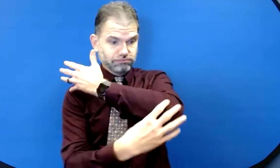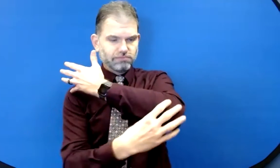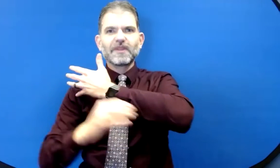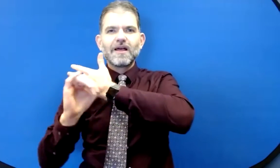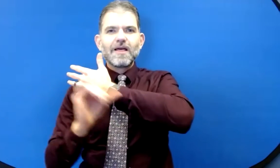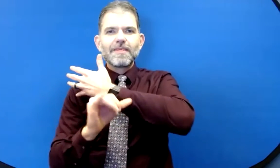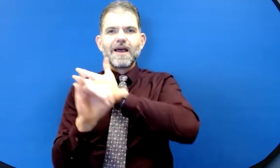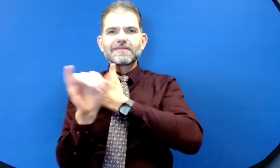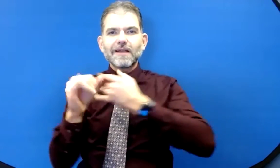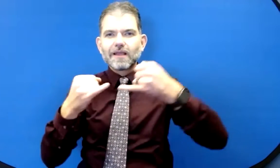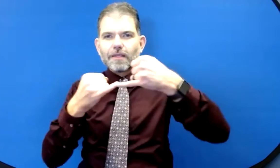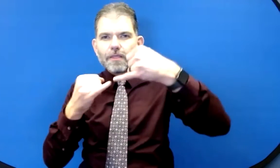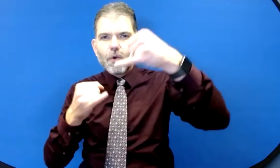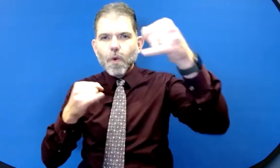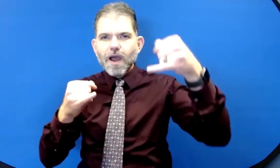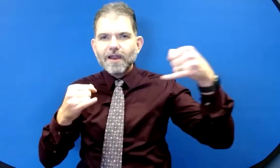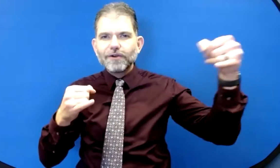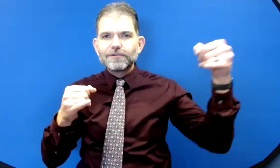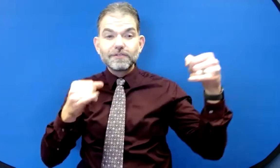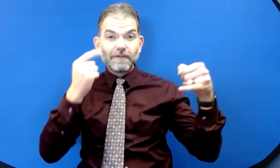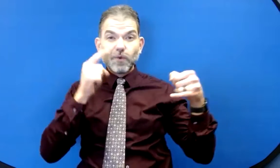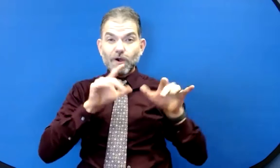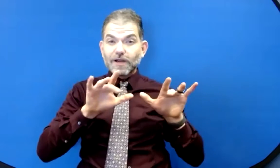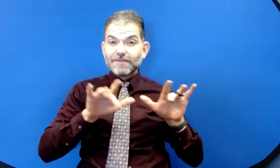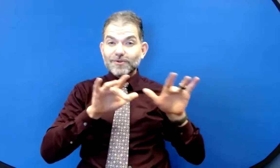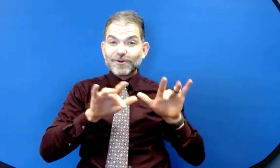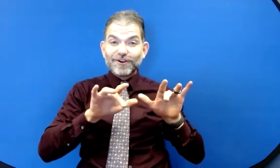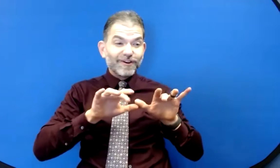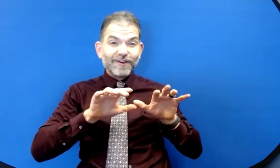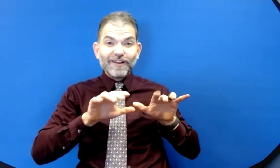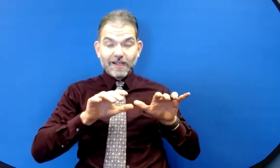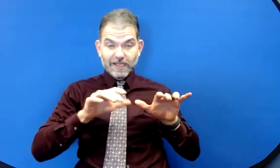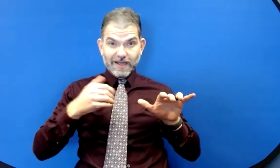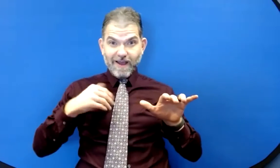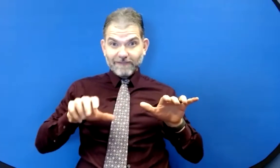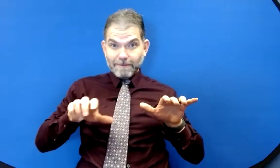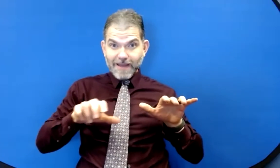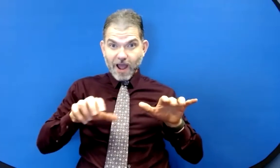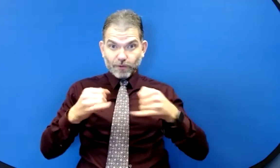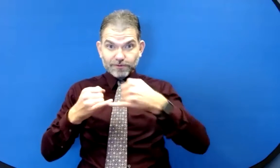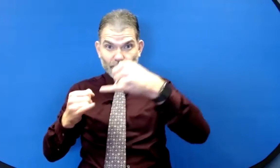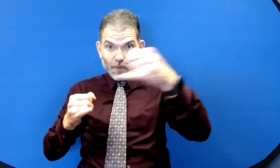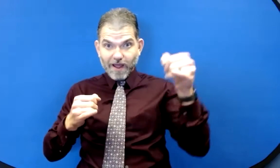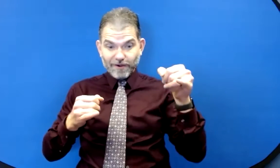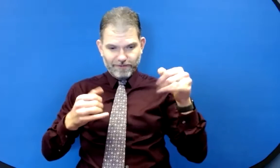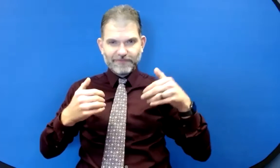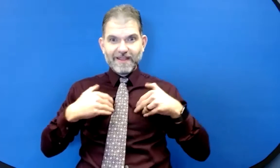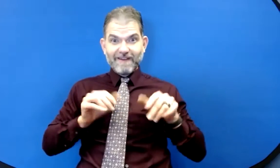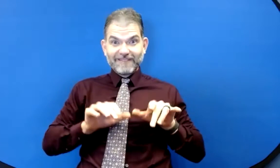ASL Interpreter: now the white part, the myelin sheath. ASL Interpreter: It's like the coil. ASL Interpreter: So you think of a computer how there's a mouse